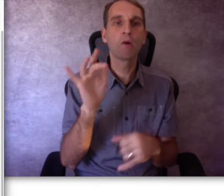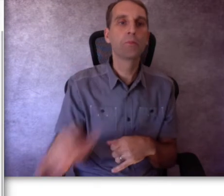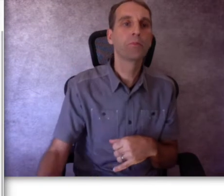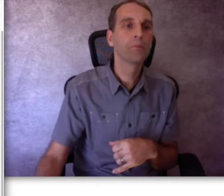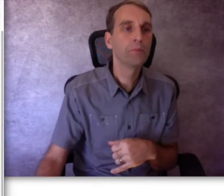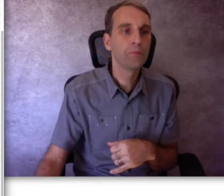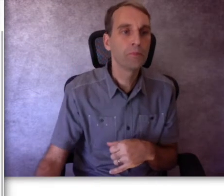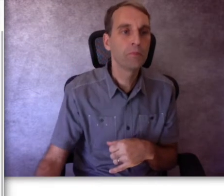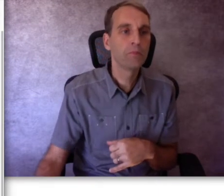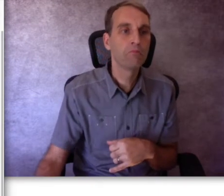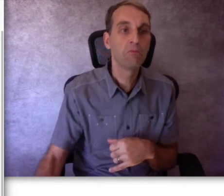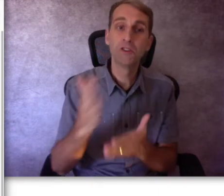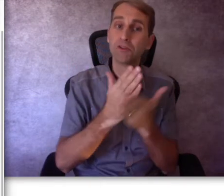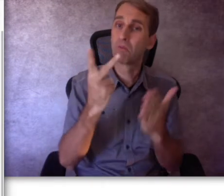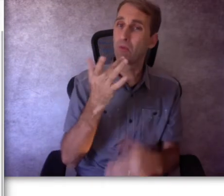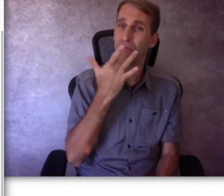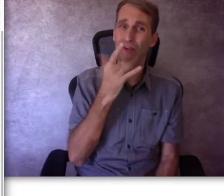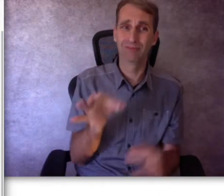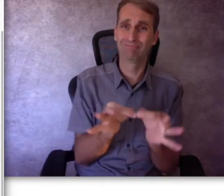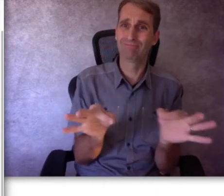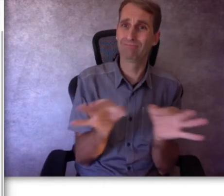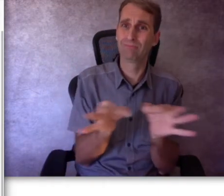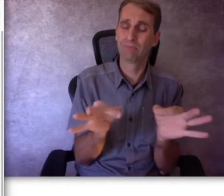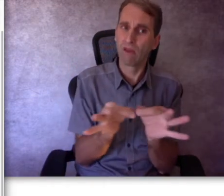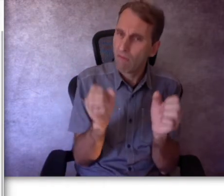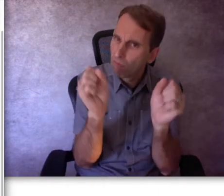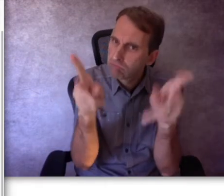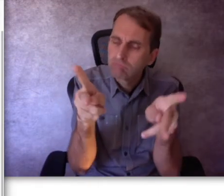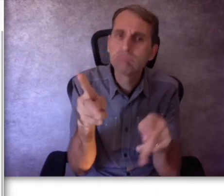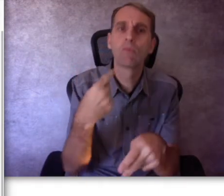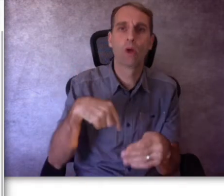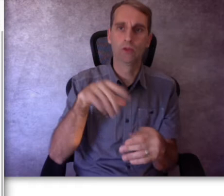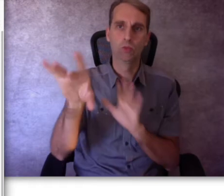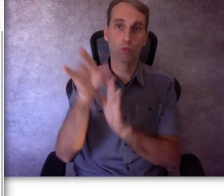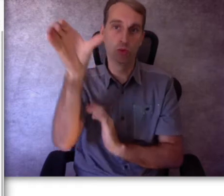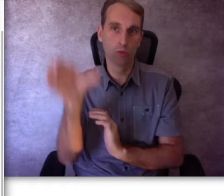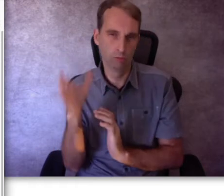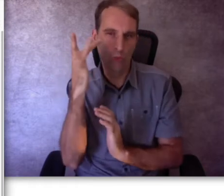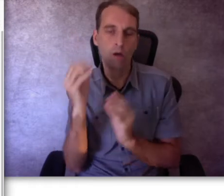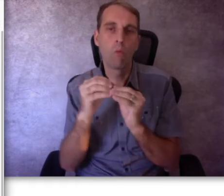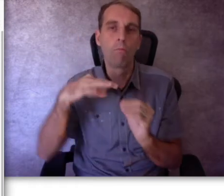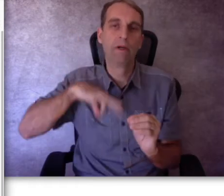Now, some people prefer captions on the video. We also have that option available as well.